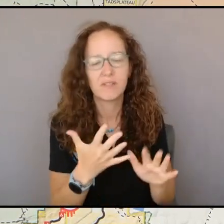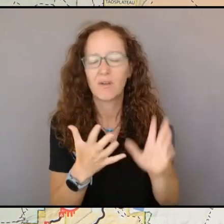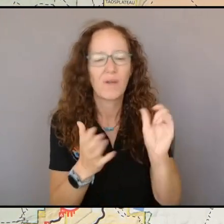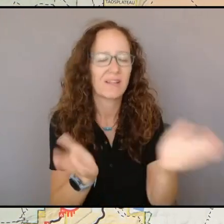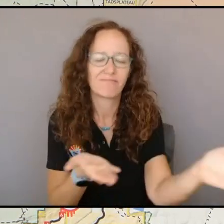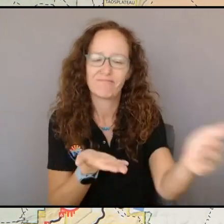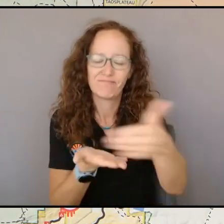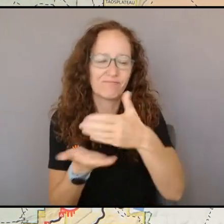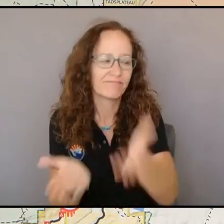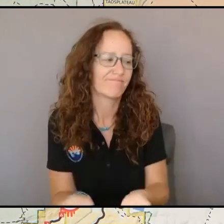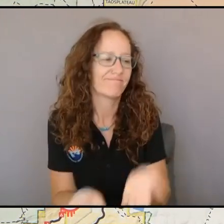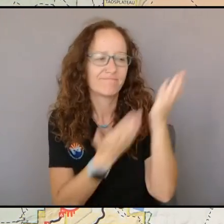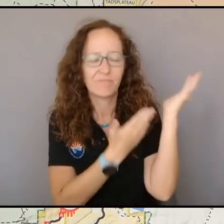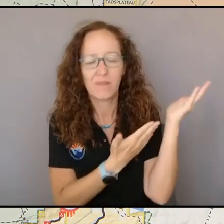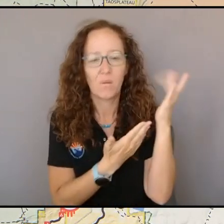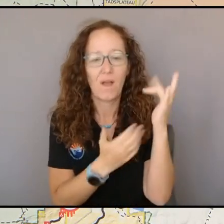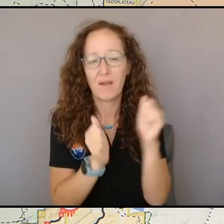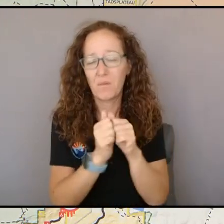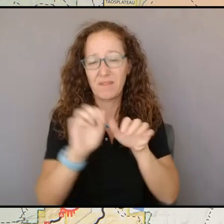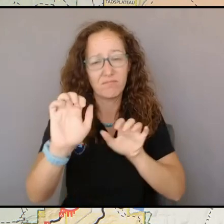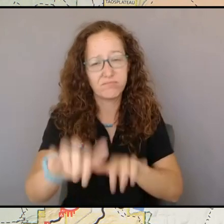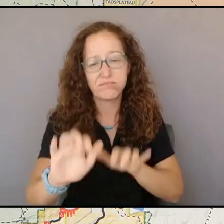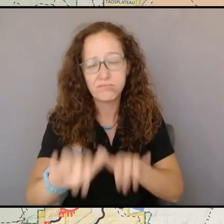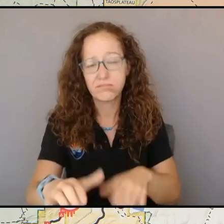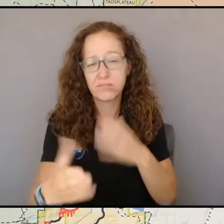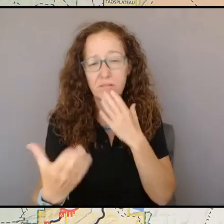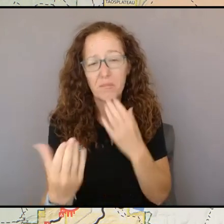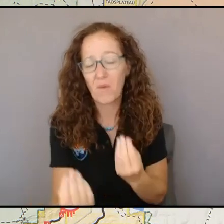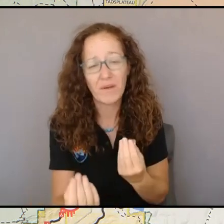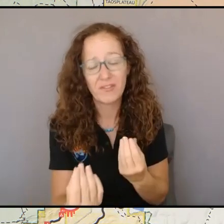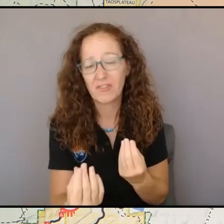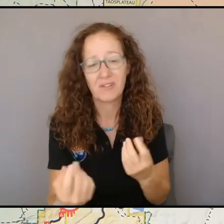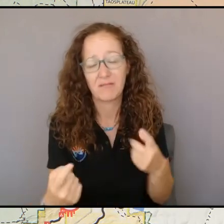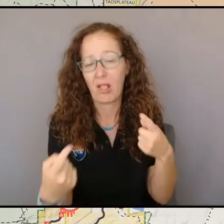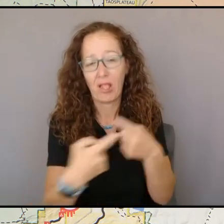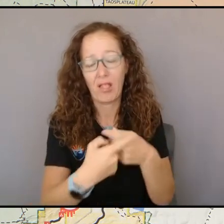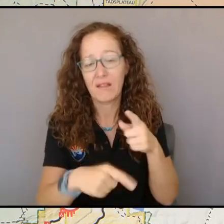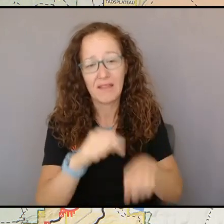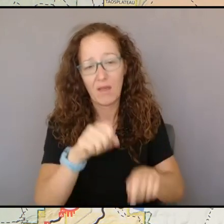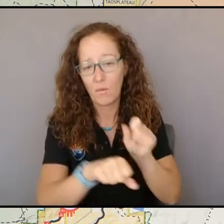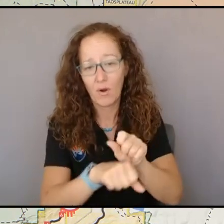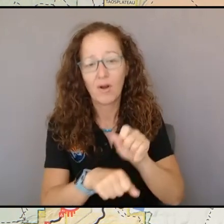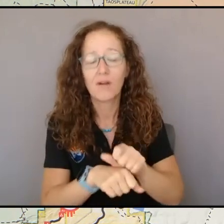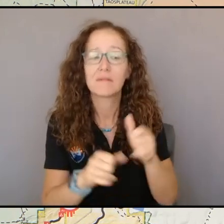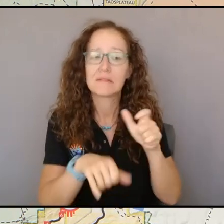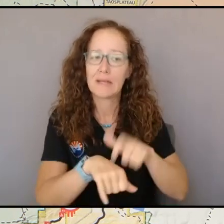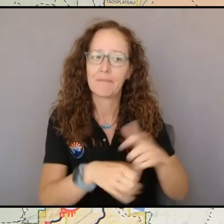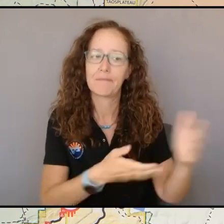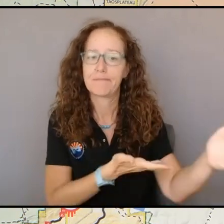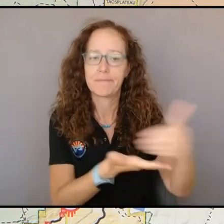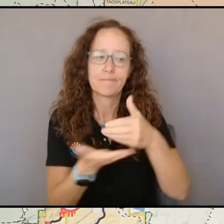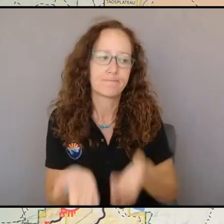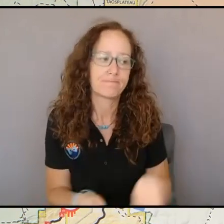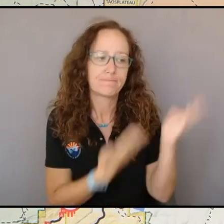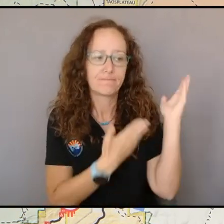and and that we expect. So, you might see heavy traffic this morning and throughout tomorrow and Friday with some of those